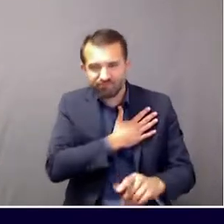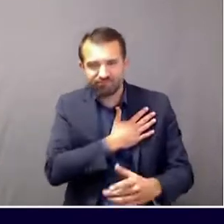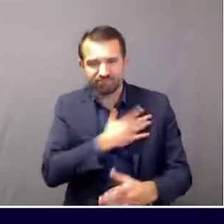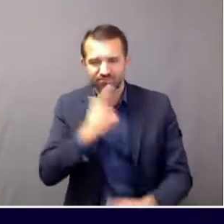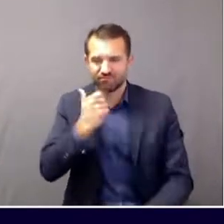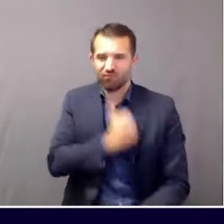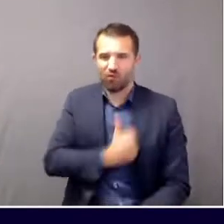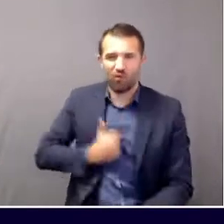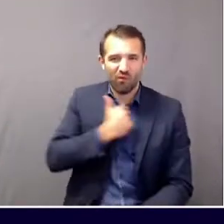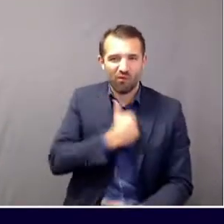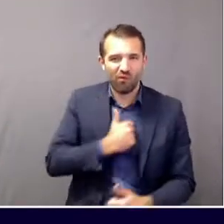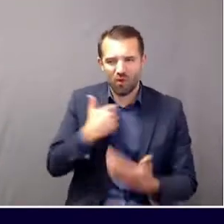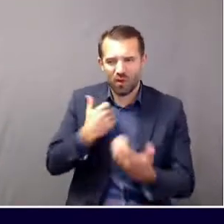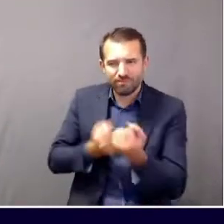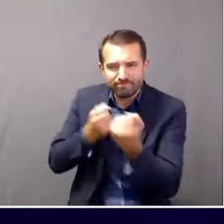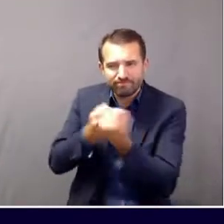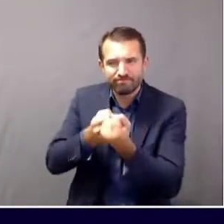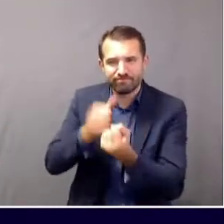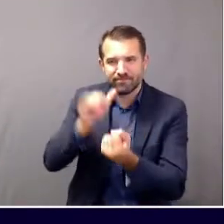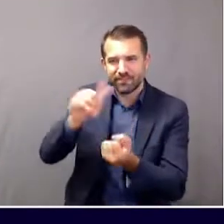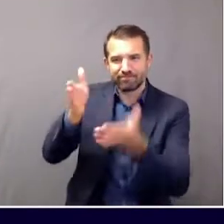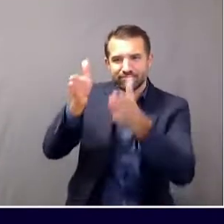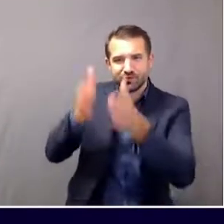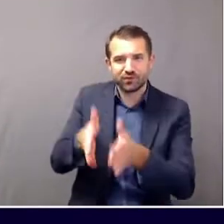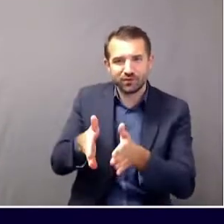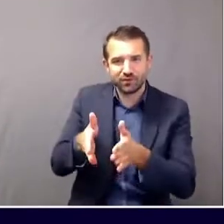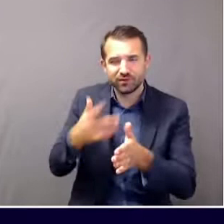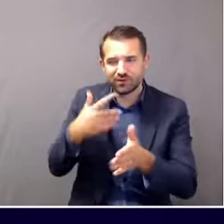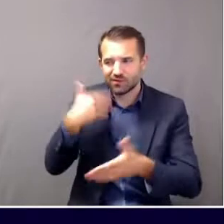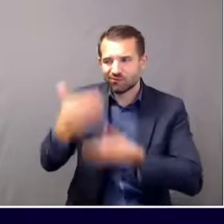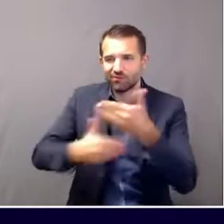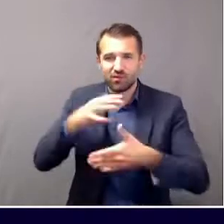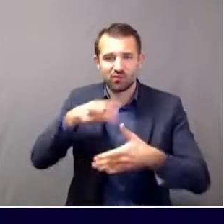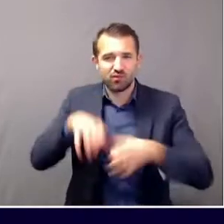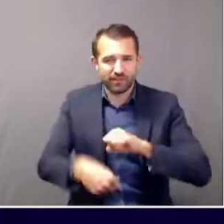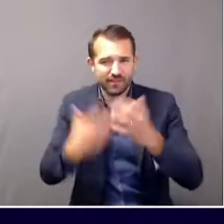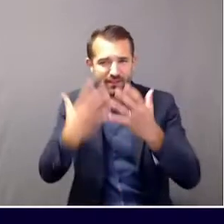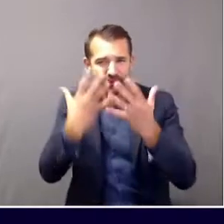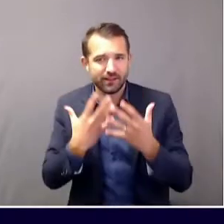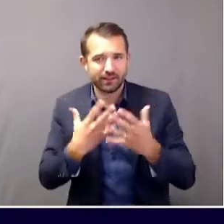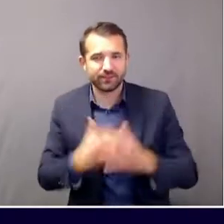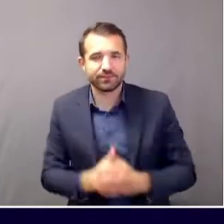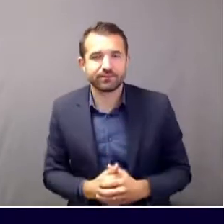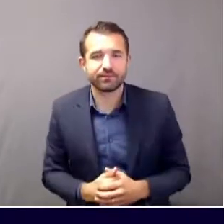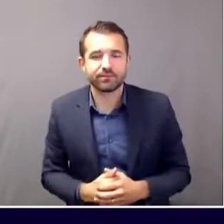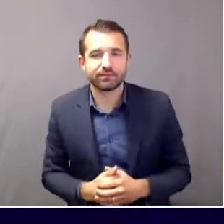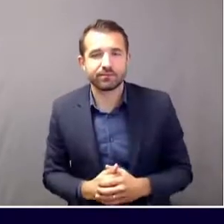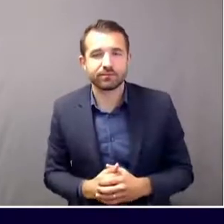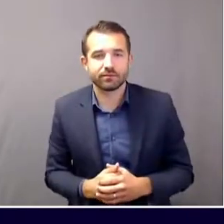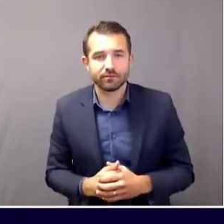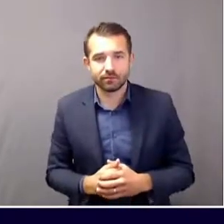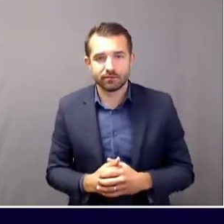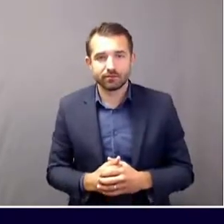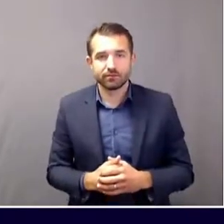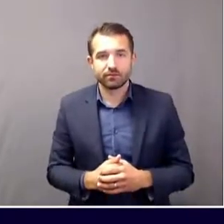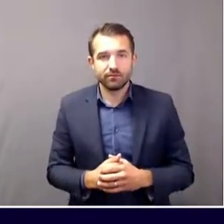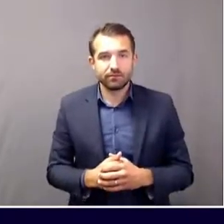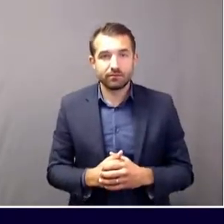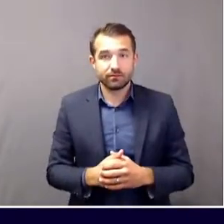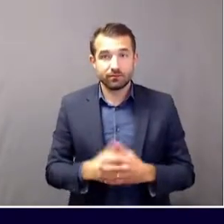this time of their greeting